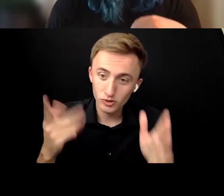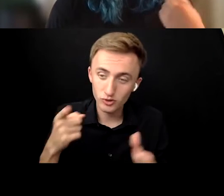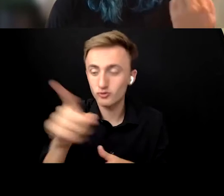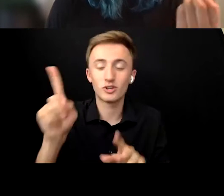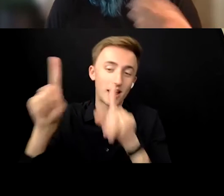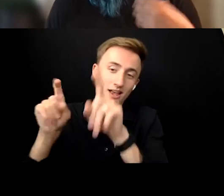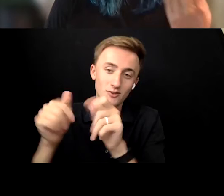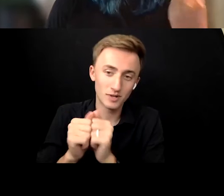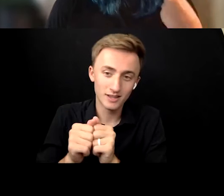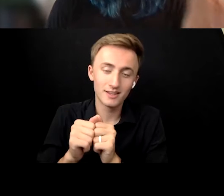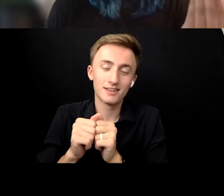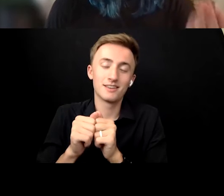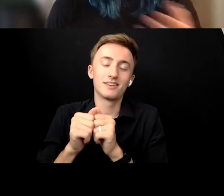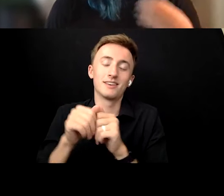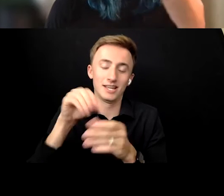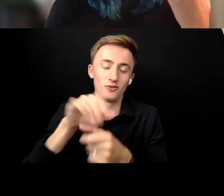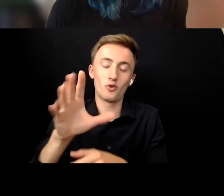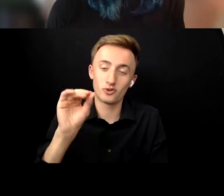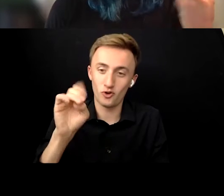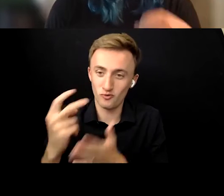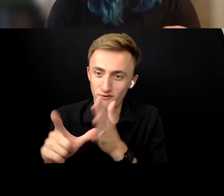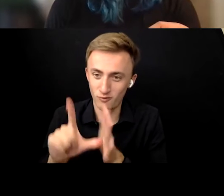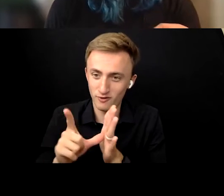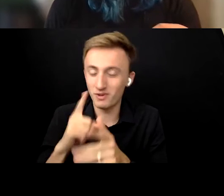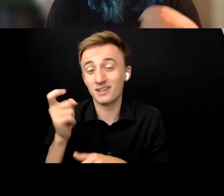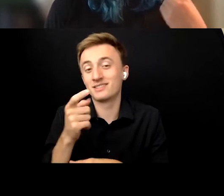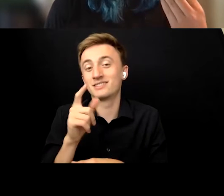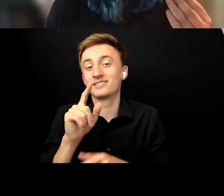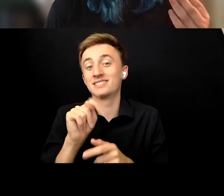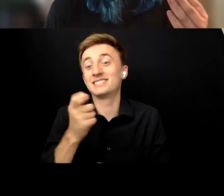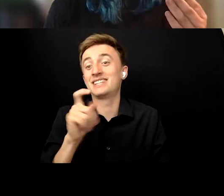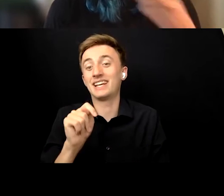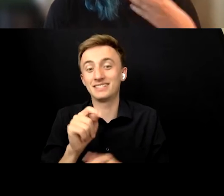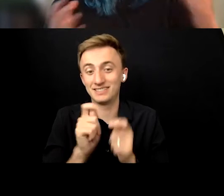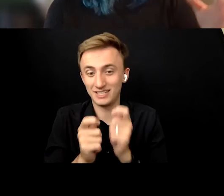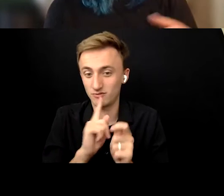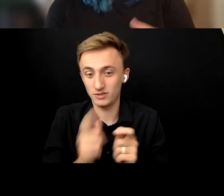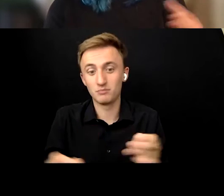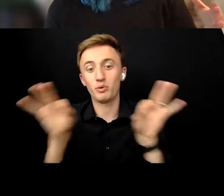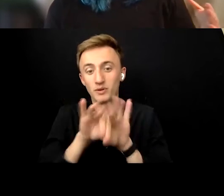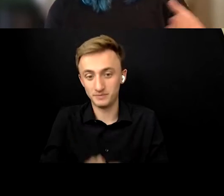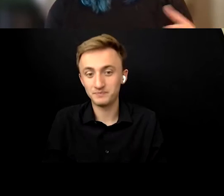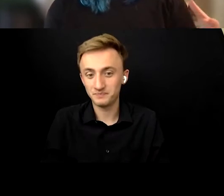review, because visible text is important to a lot of people. At least we know the aria-labelledby is